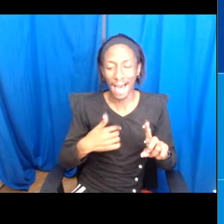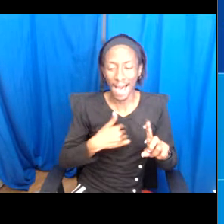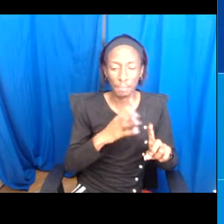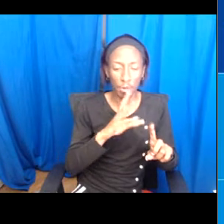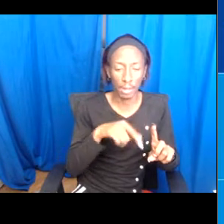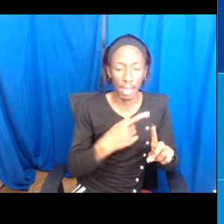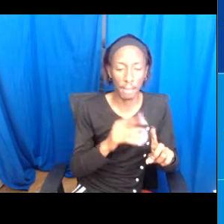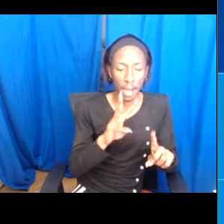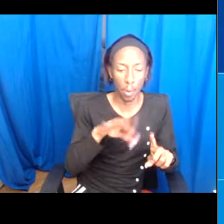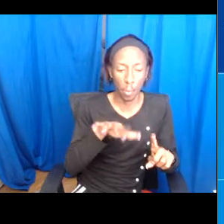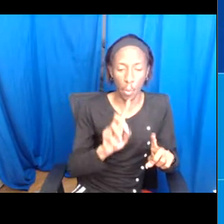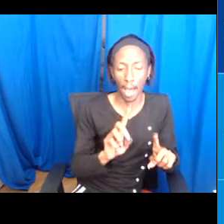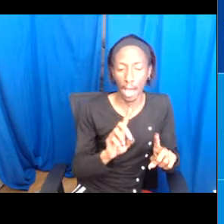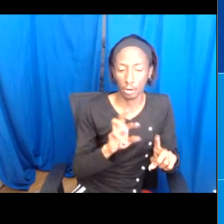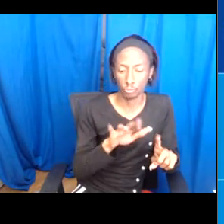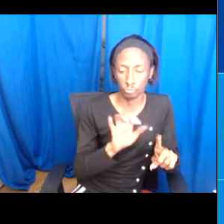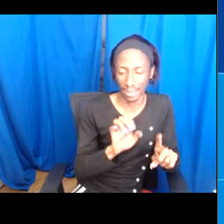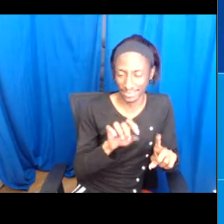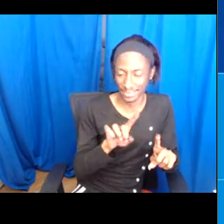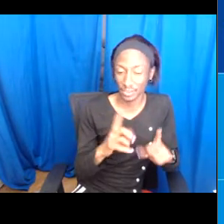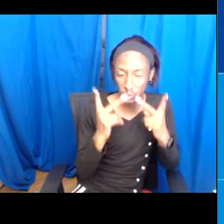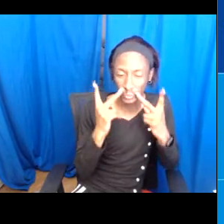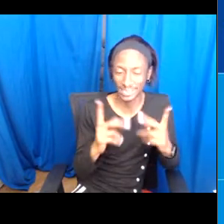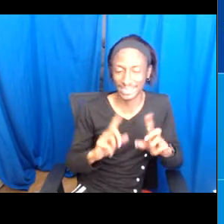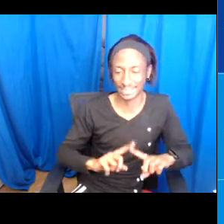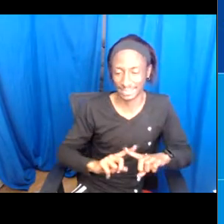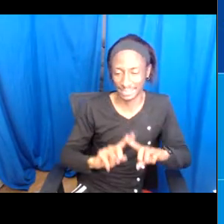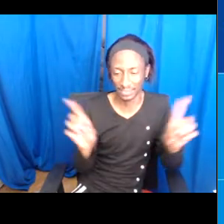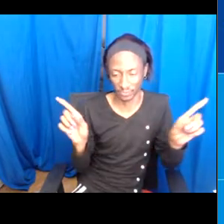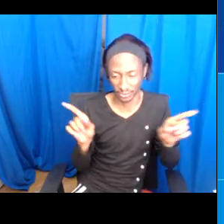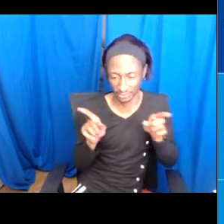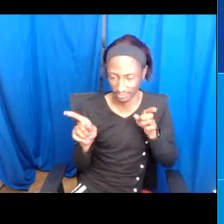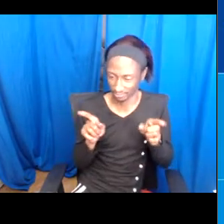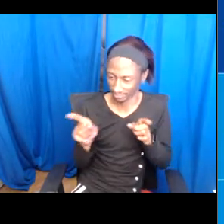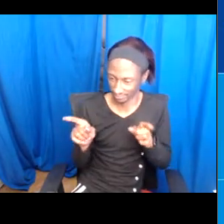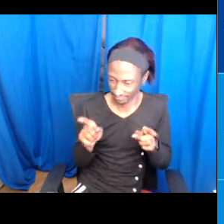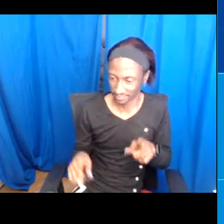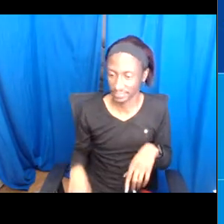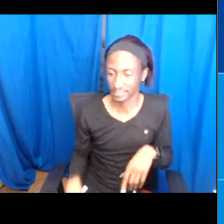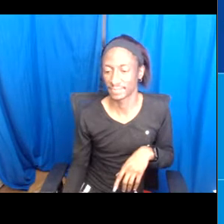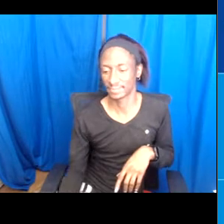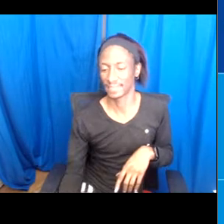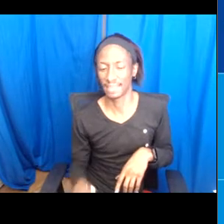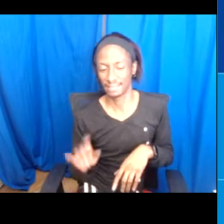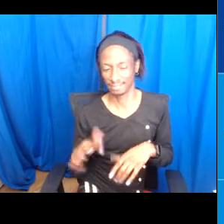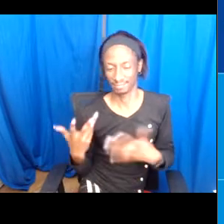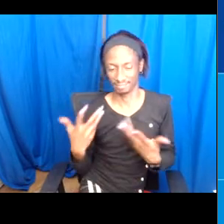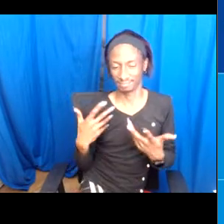And so you can see that it's actually much different from the rice that you typically buy in the store.